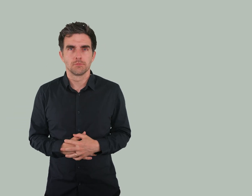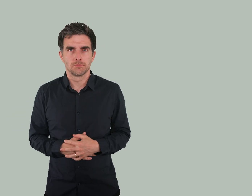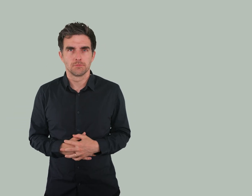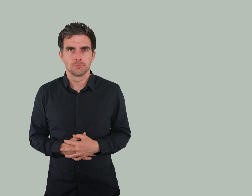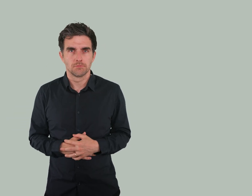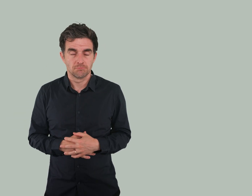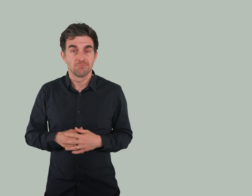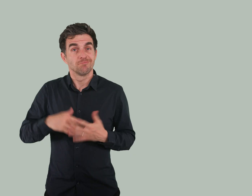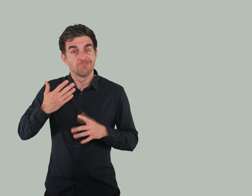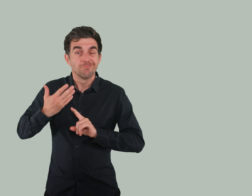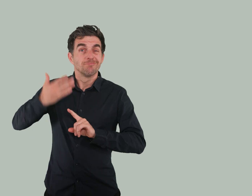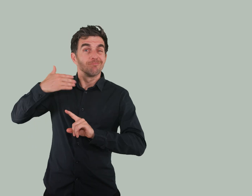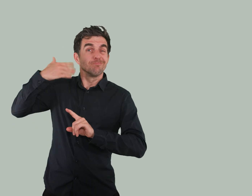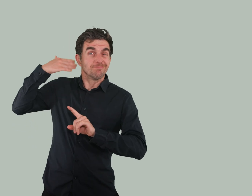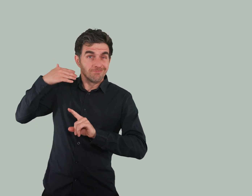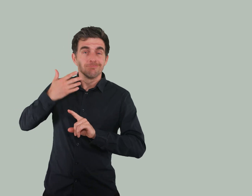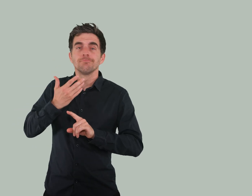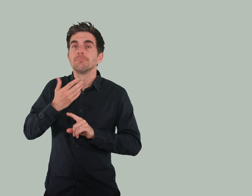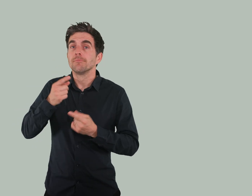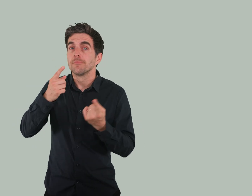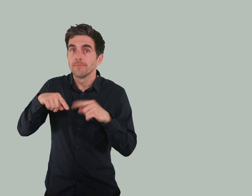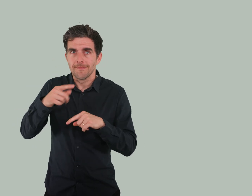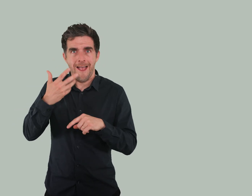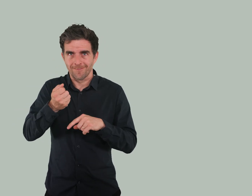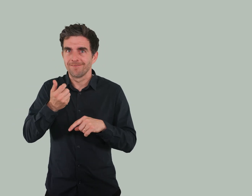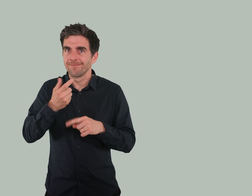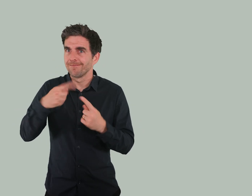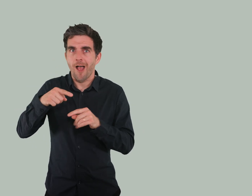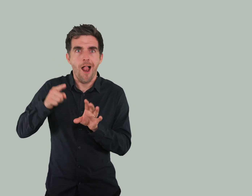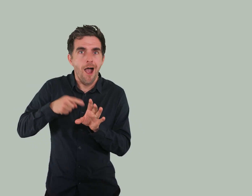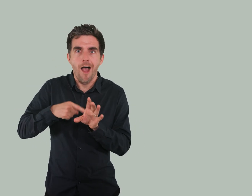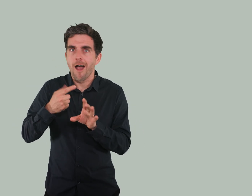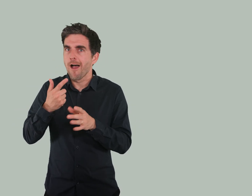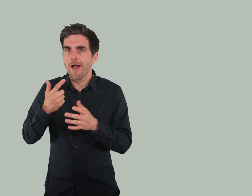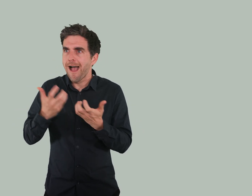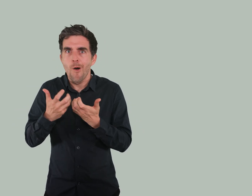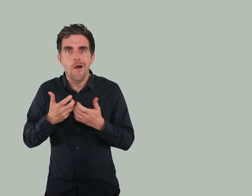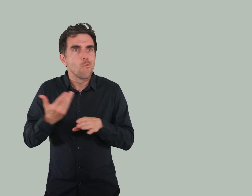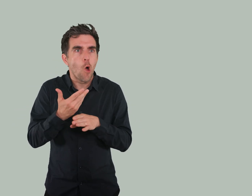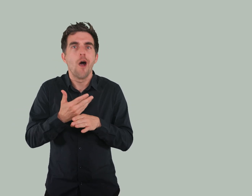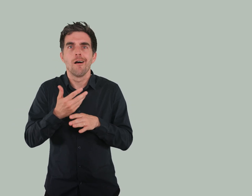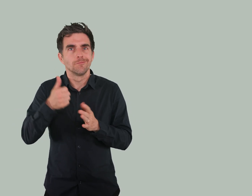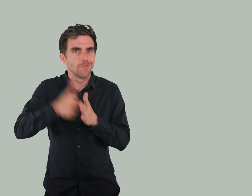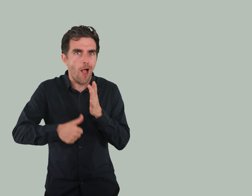233. For earlier generations, these were often the routes